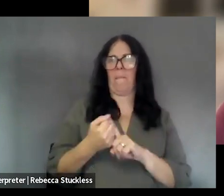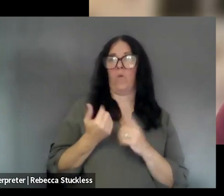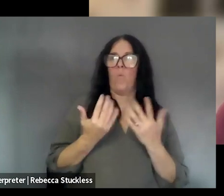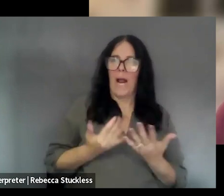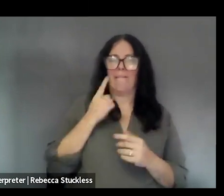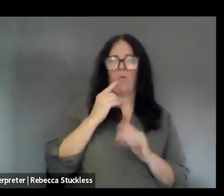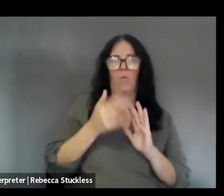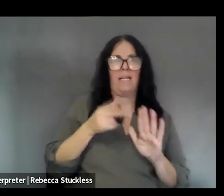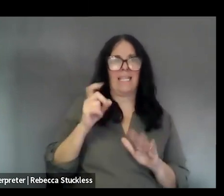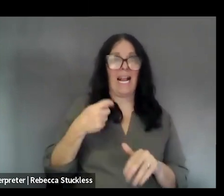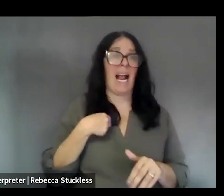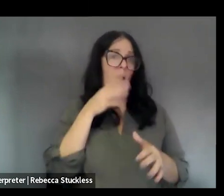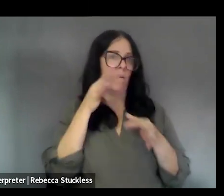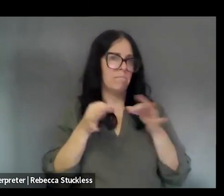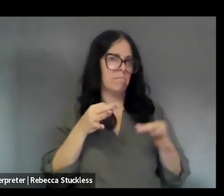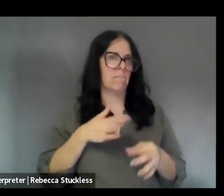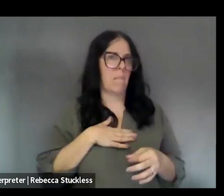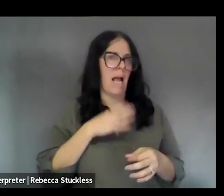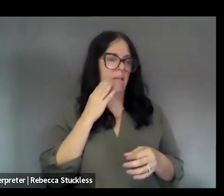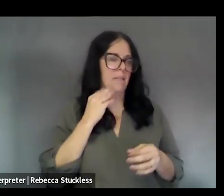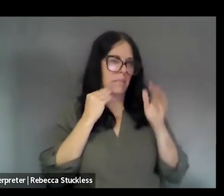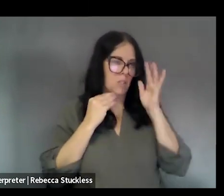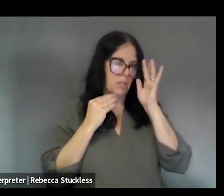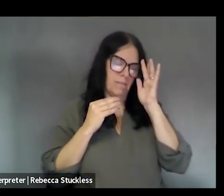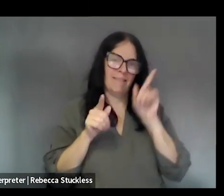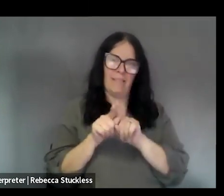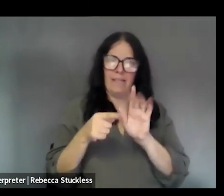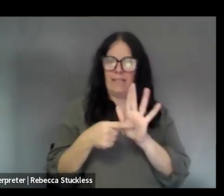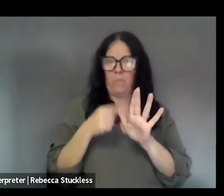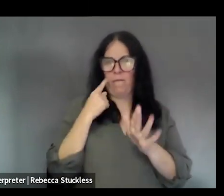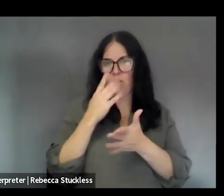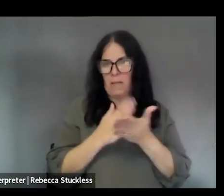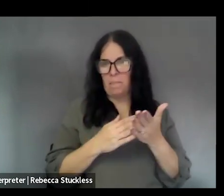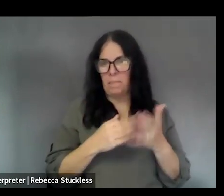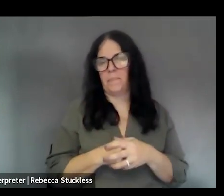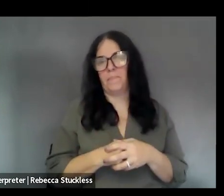going to add in my experience as examples for some of this. I have a couple of reading